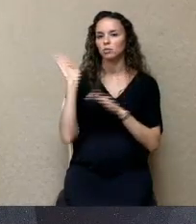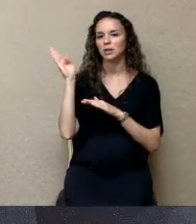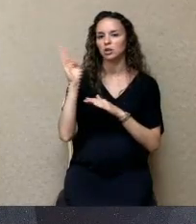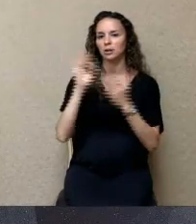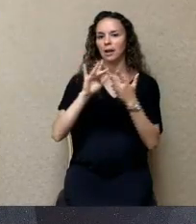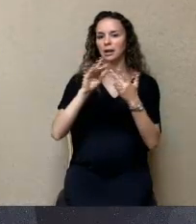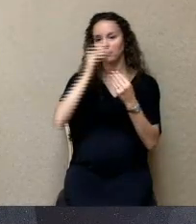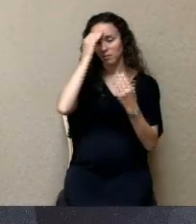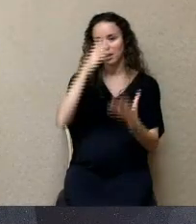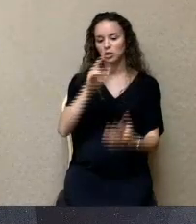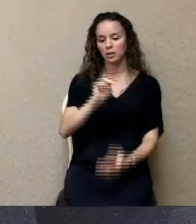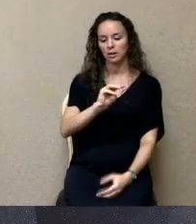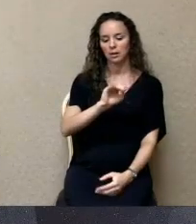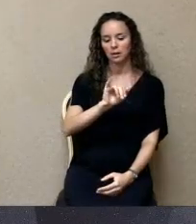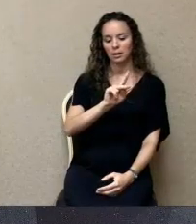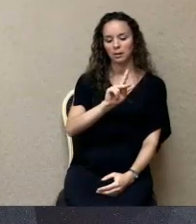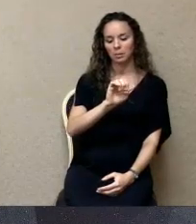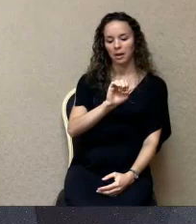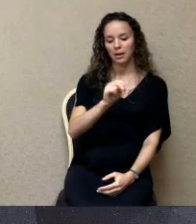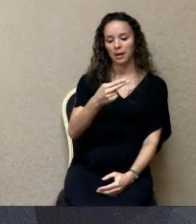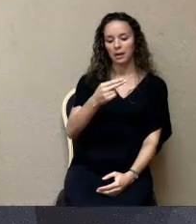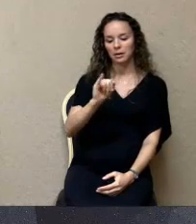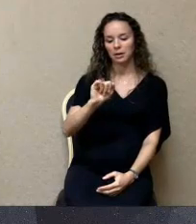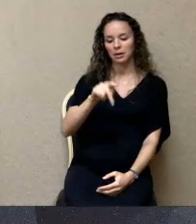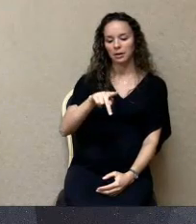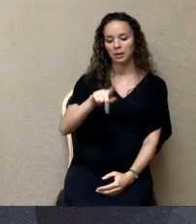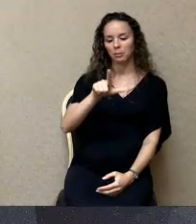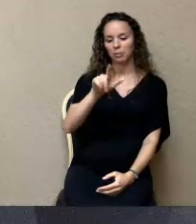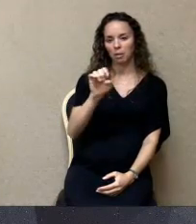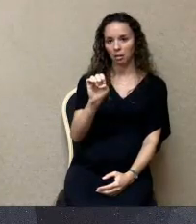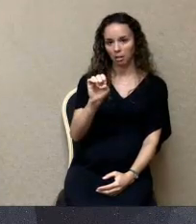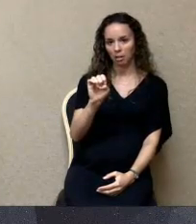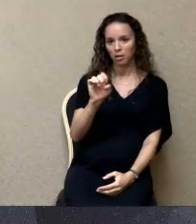And his email which you can see on the screen that's in